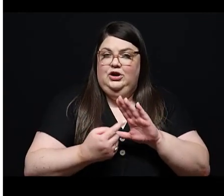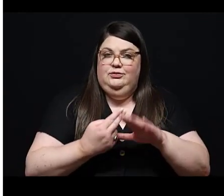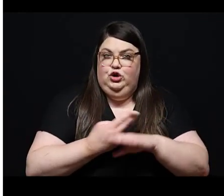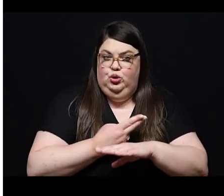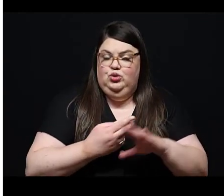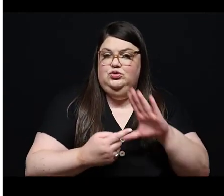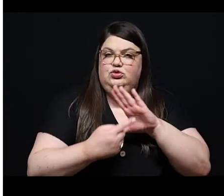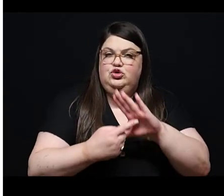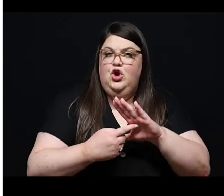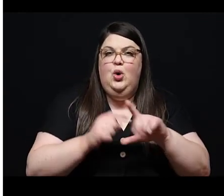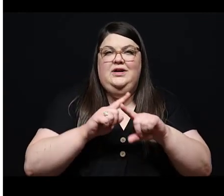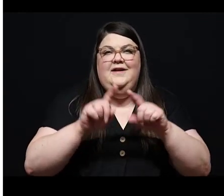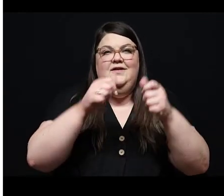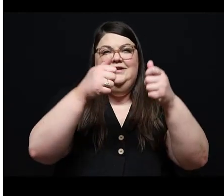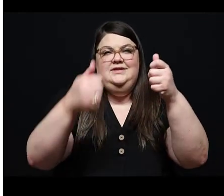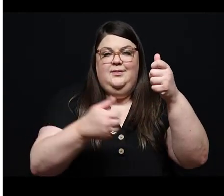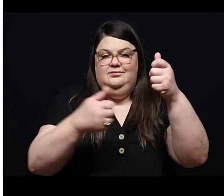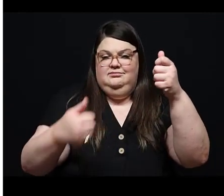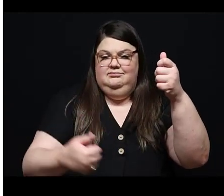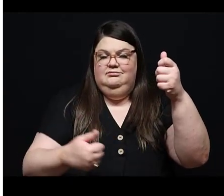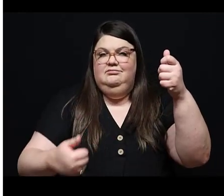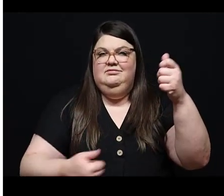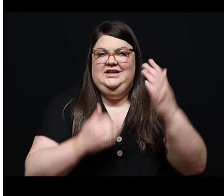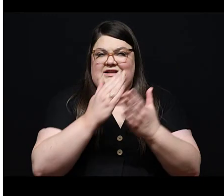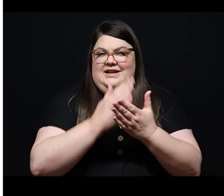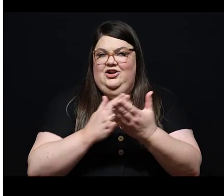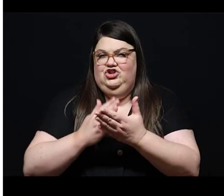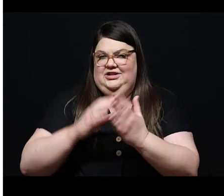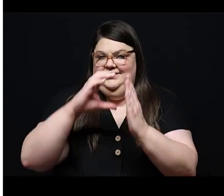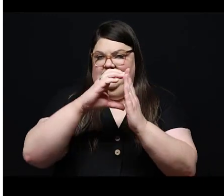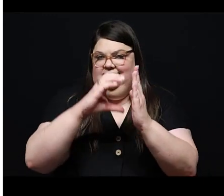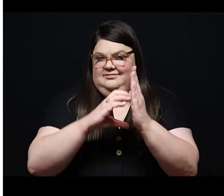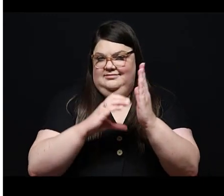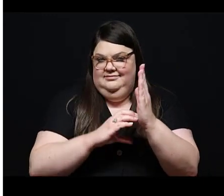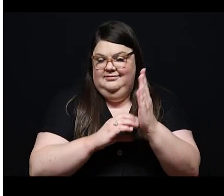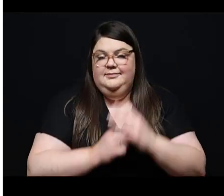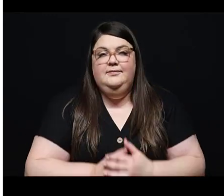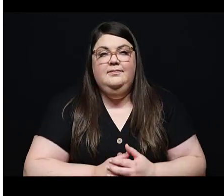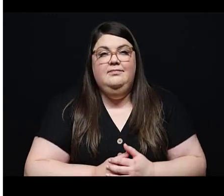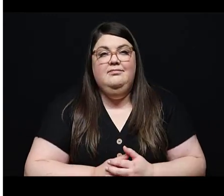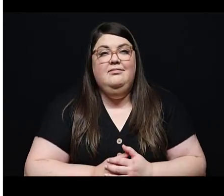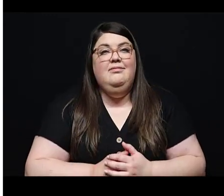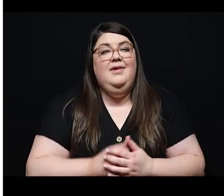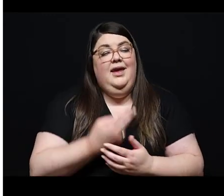within particular sections of the document. Headings and heading levels help readers,